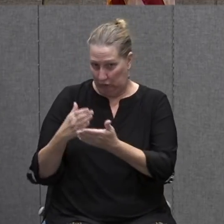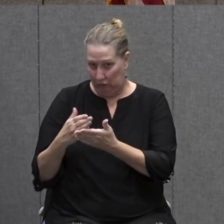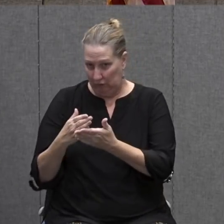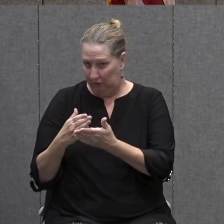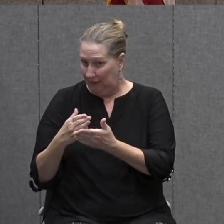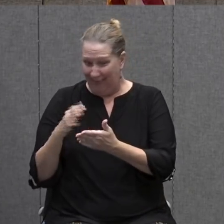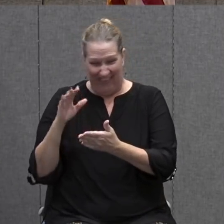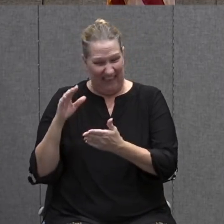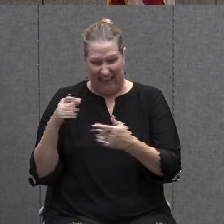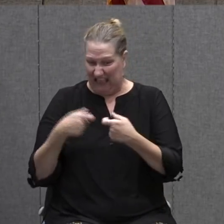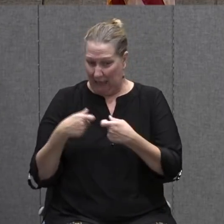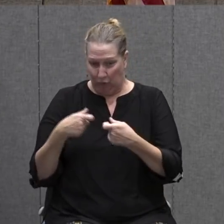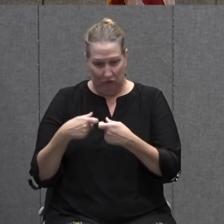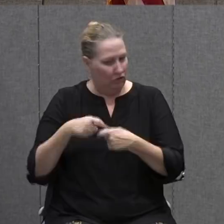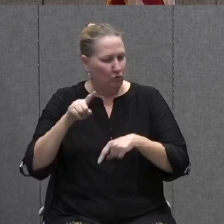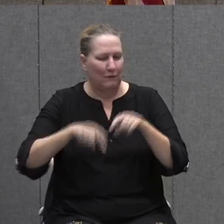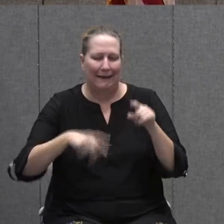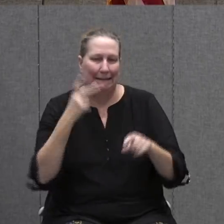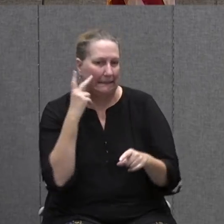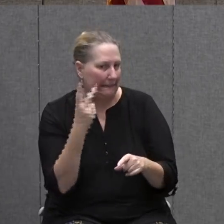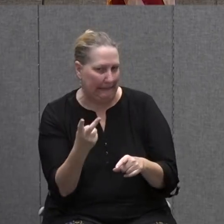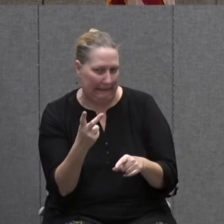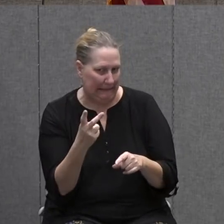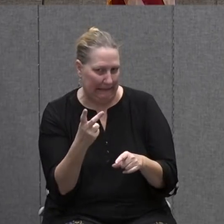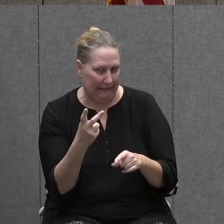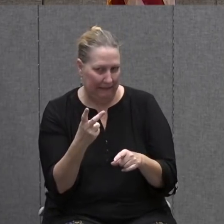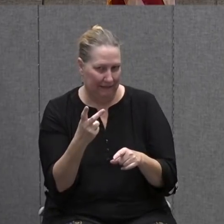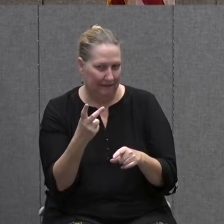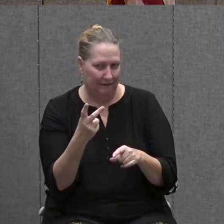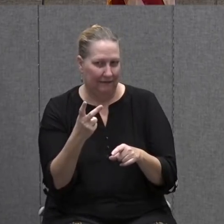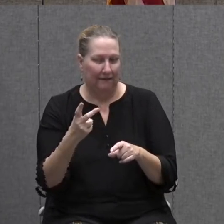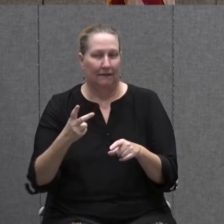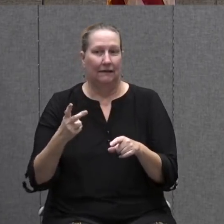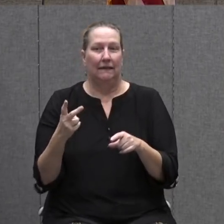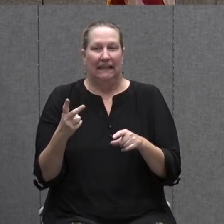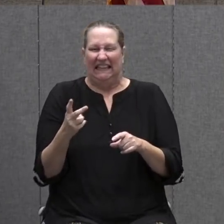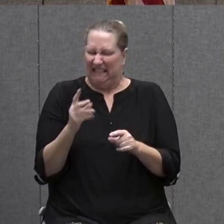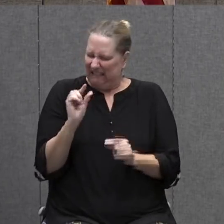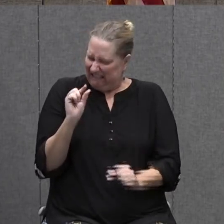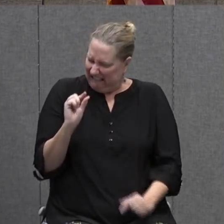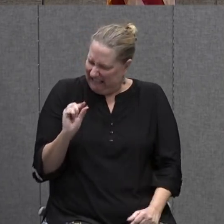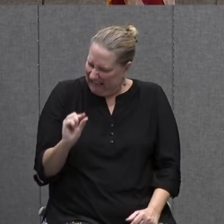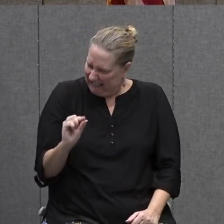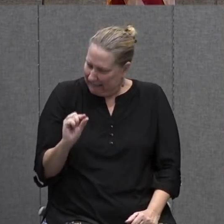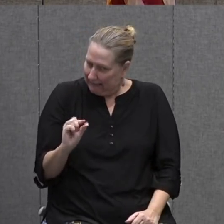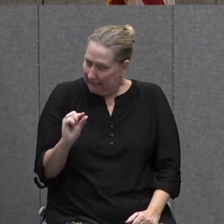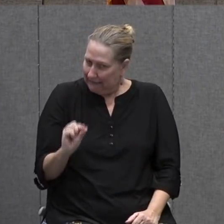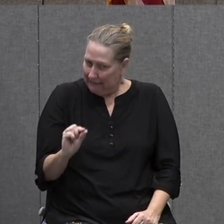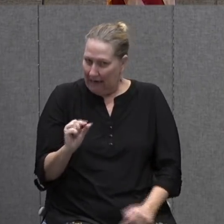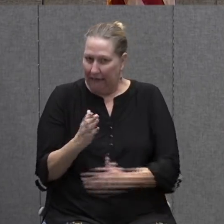And so engineers use this idea of electricity like a light switch, electricity can be on